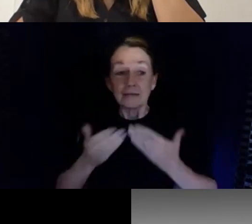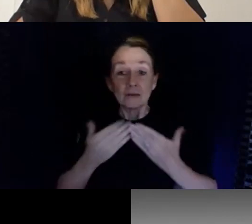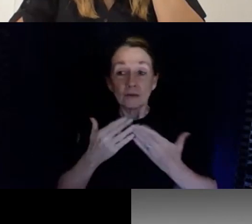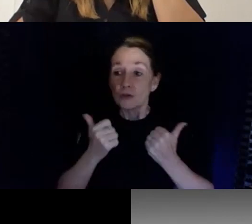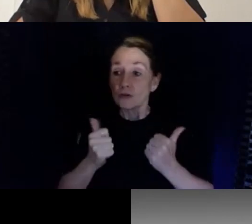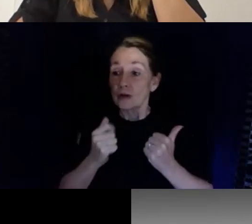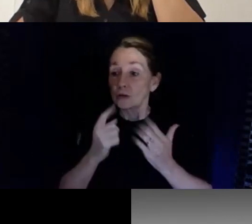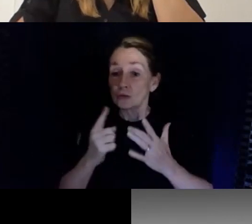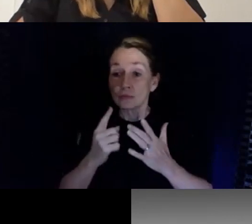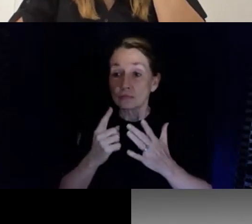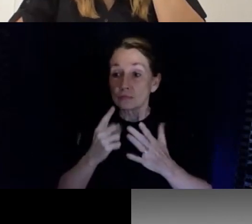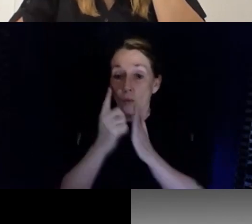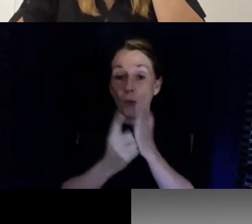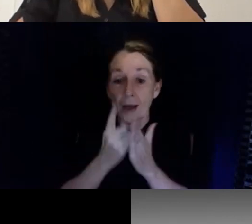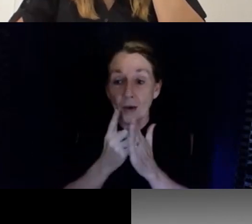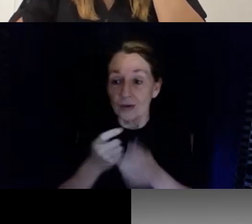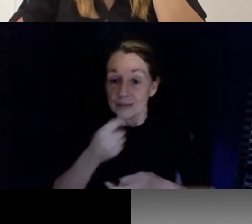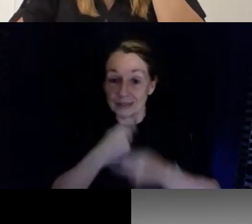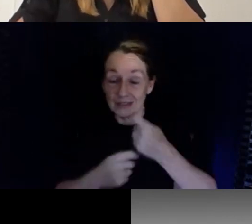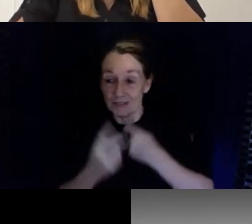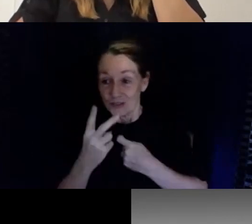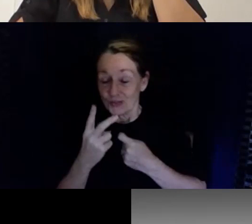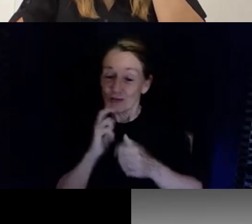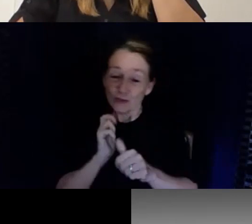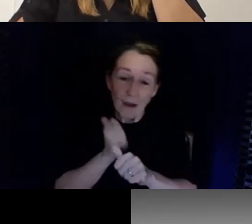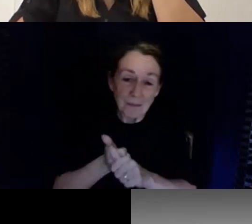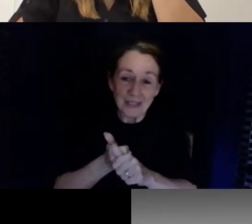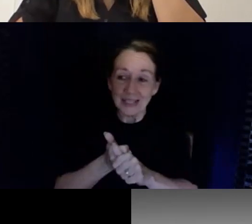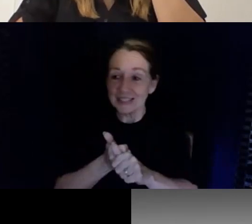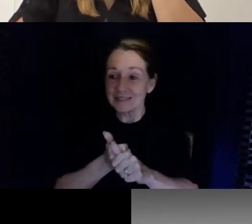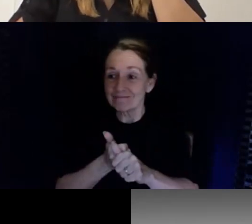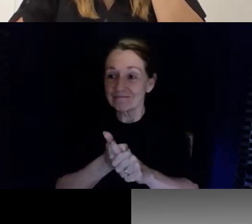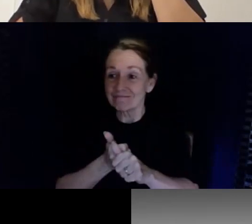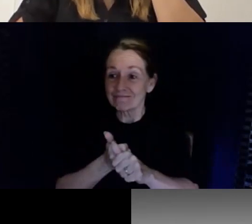AND CAROLINE, WITH THE MEETINGS WE HAVE IN AUGUST.